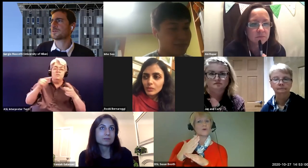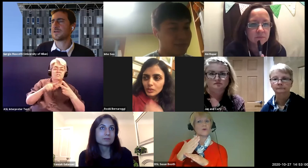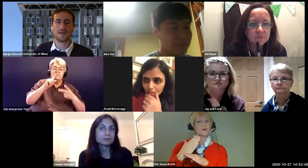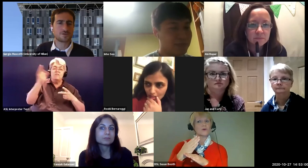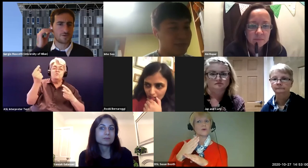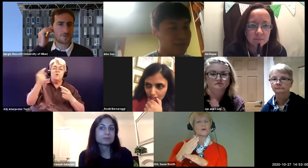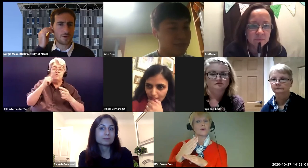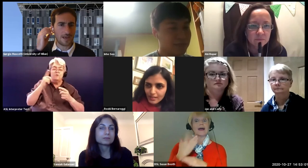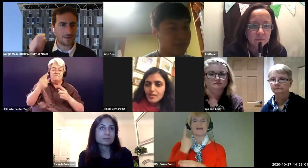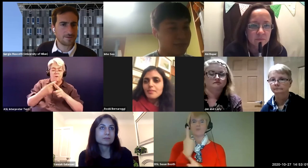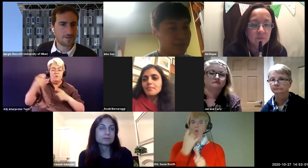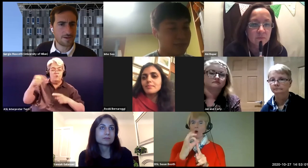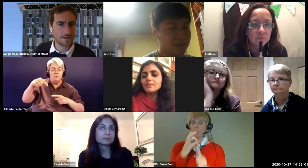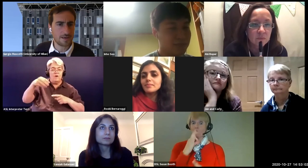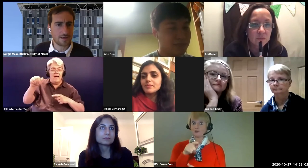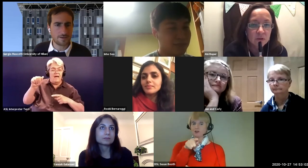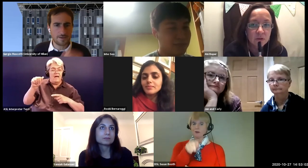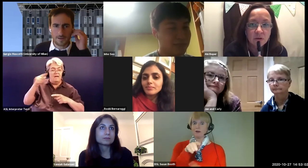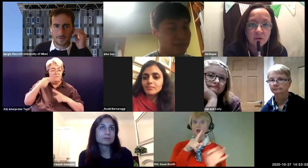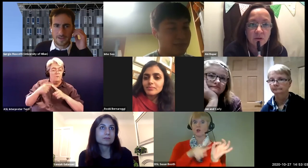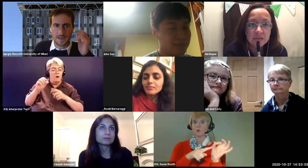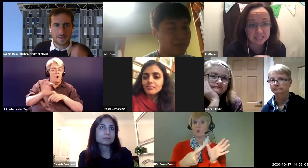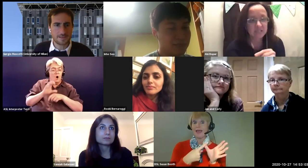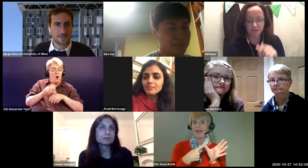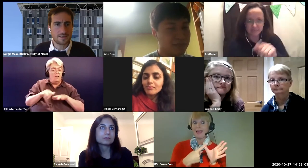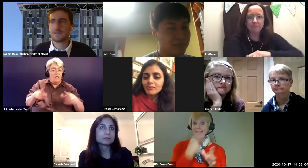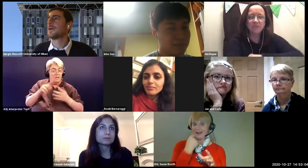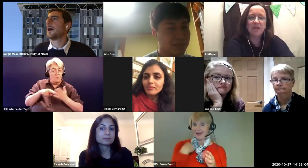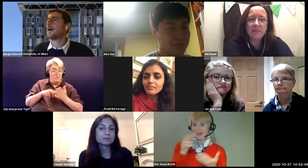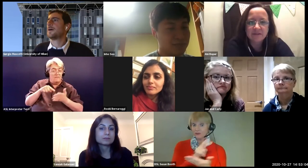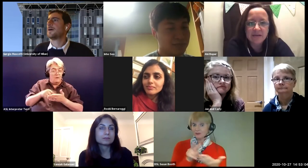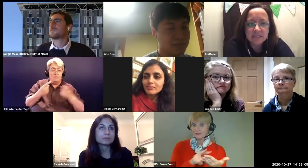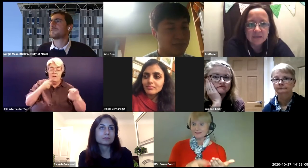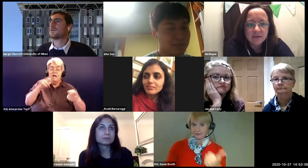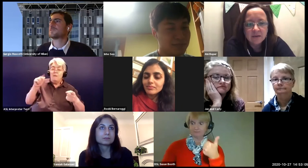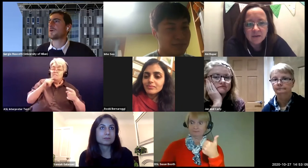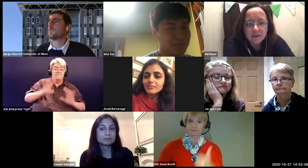and answer from online do you think I can I can read that yes yeah tina that's a question from